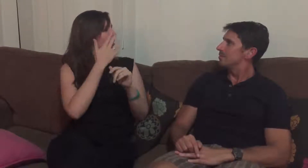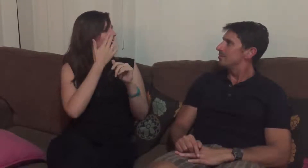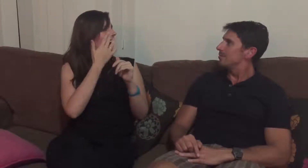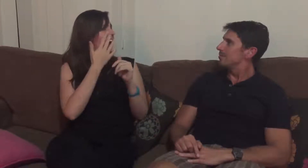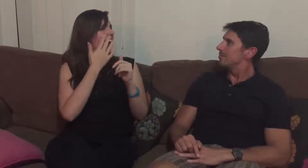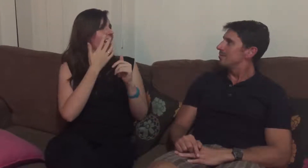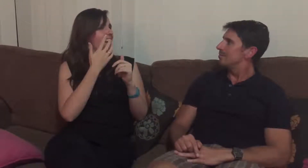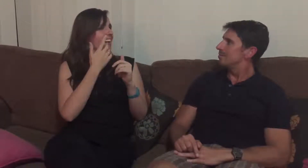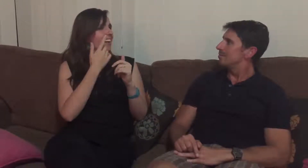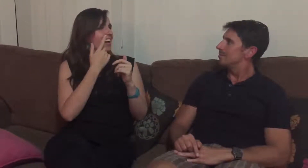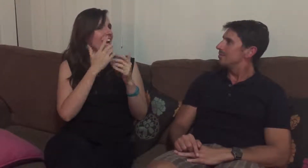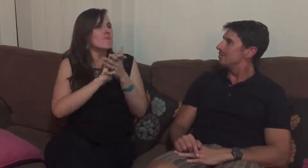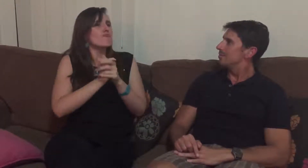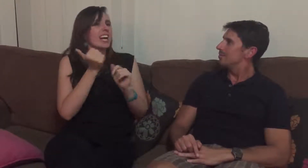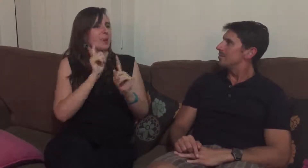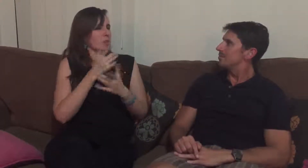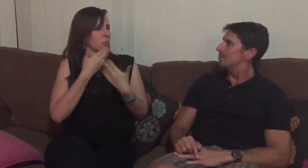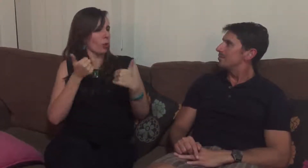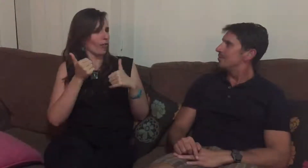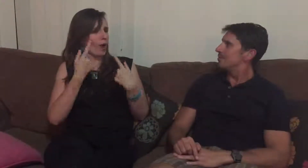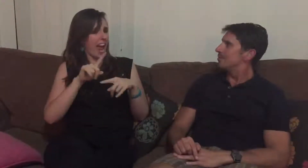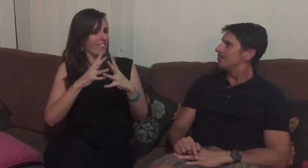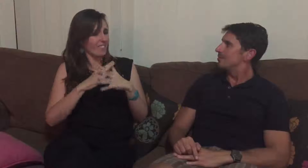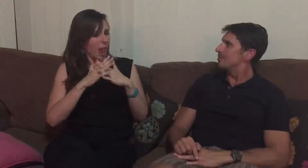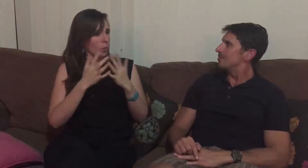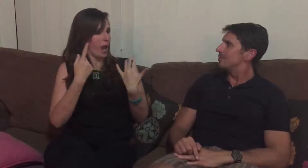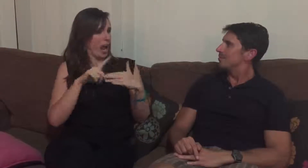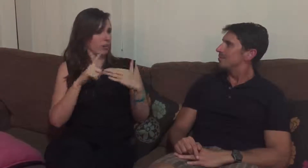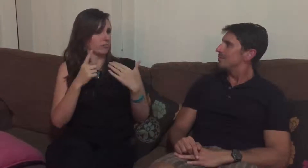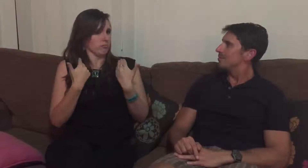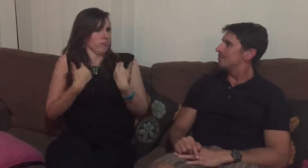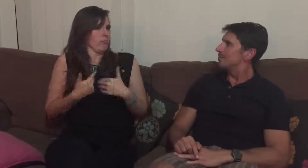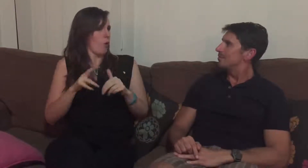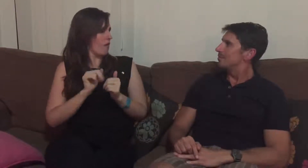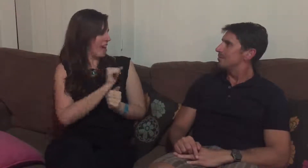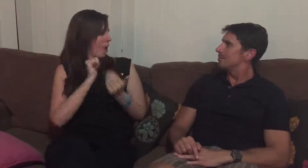and to be exposed to it, and for people to appreciate the value and the richness of the language that we have.